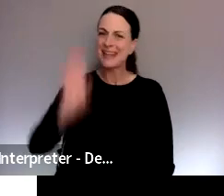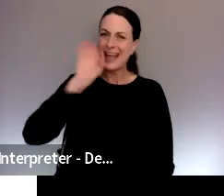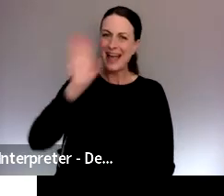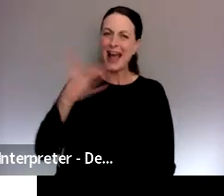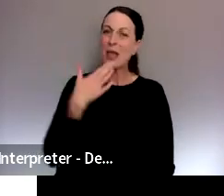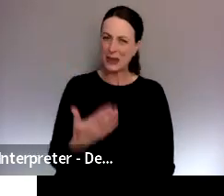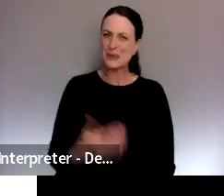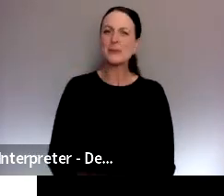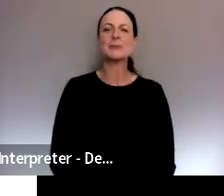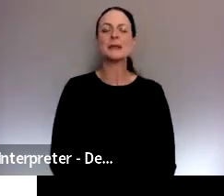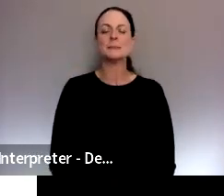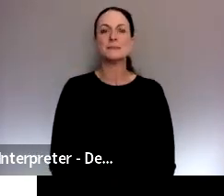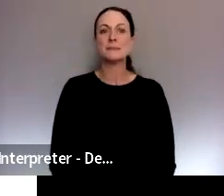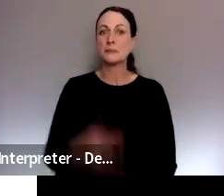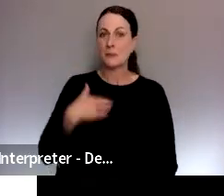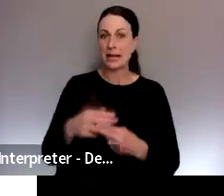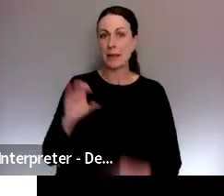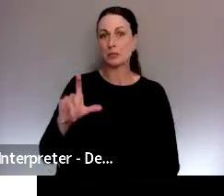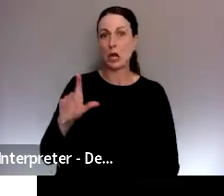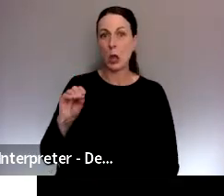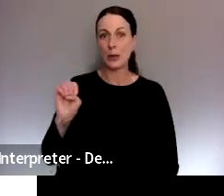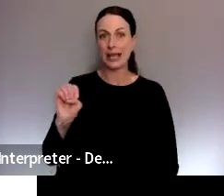Chloe: Hi! Thank you. So, my name is Chloe.